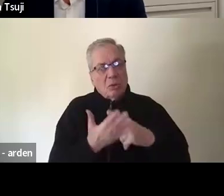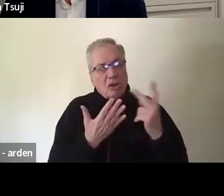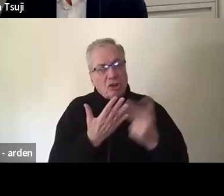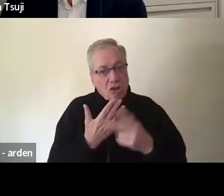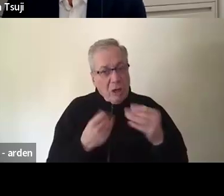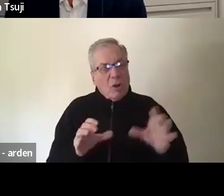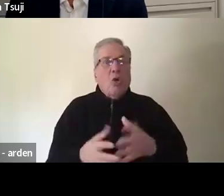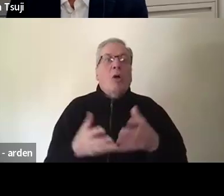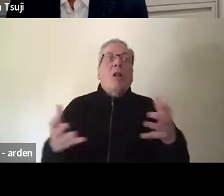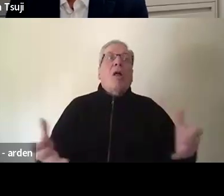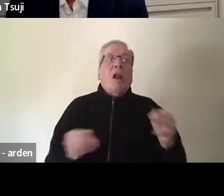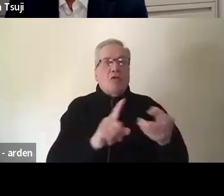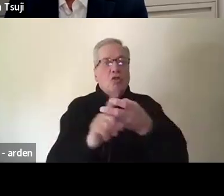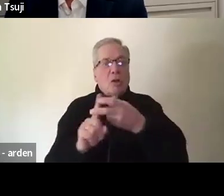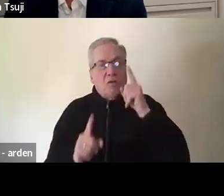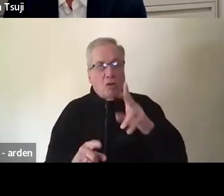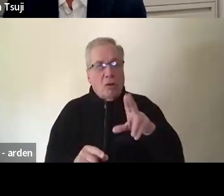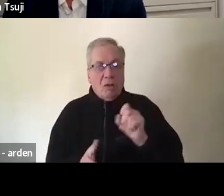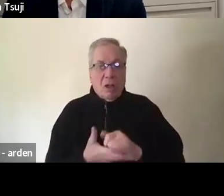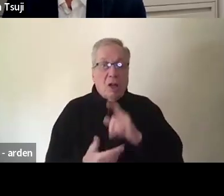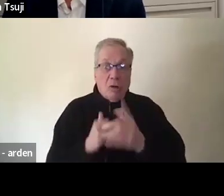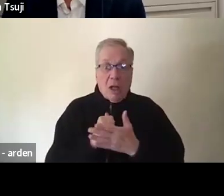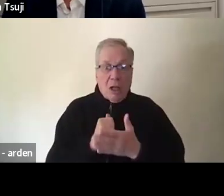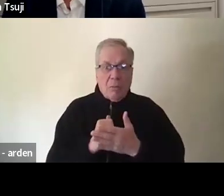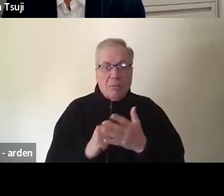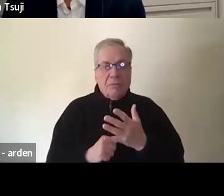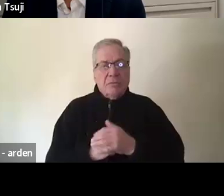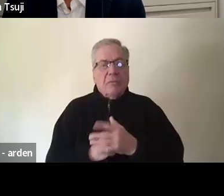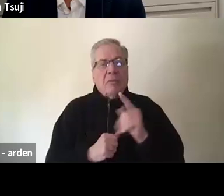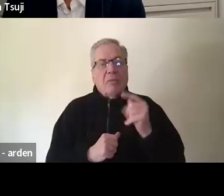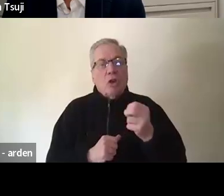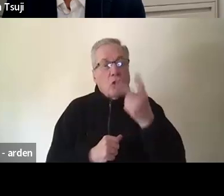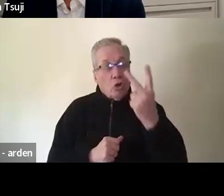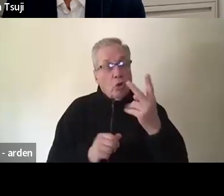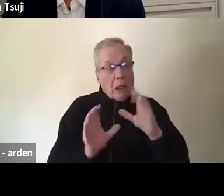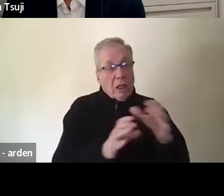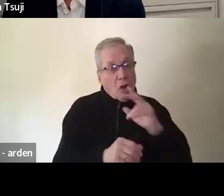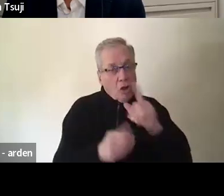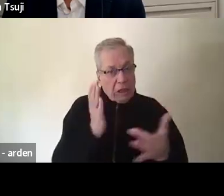of recruiting for us. That really helps. The two classes are technical and research-based